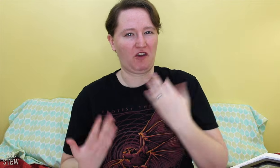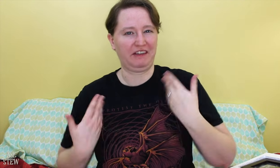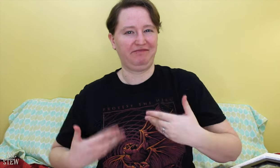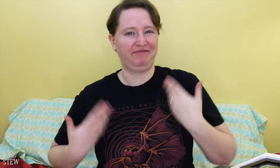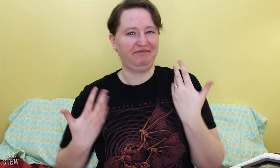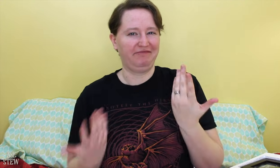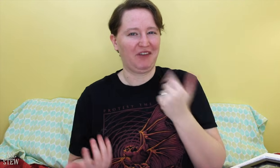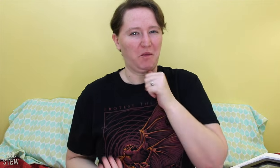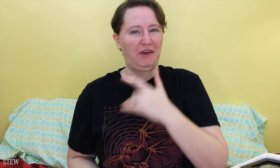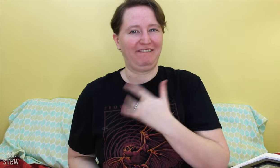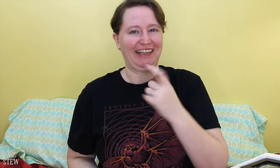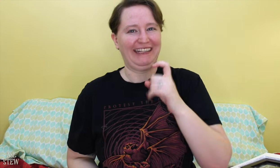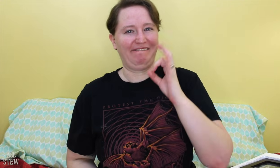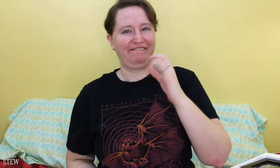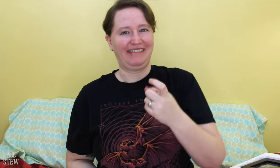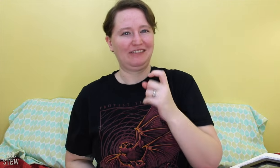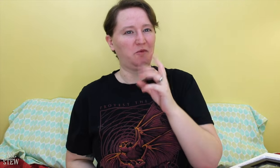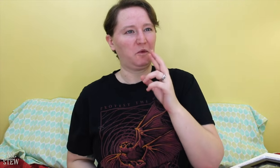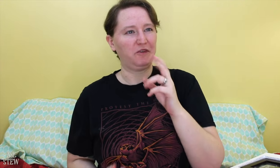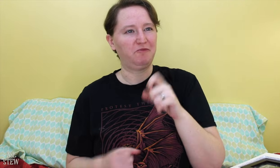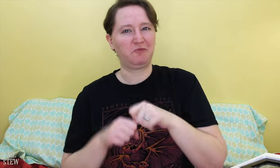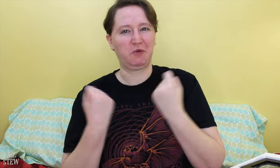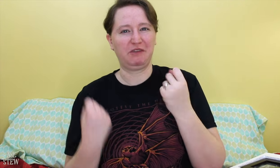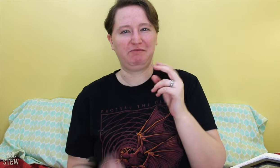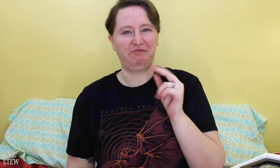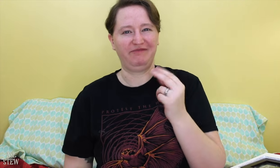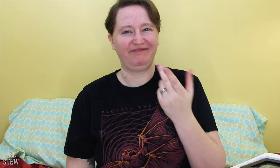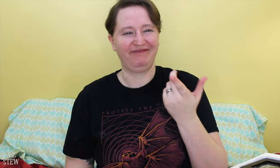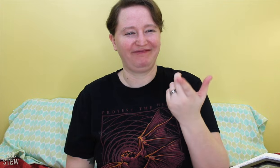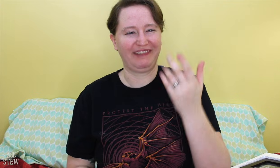That's just part of who we are. We don't need to be fixed